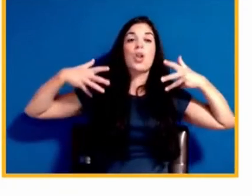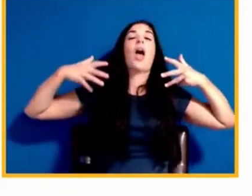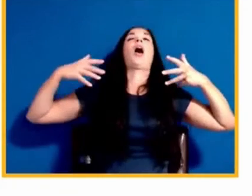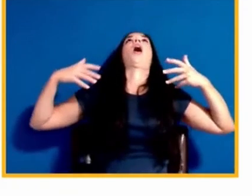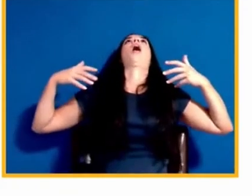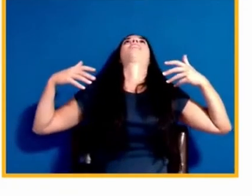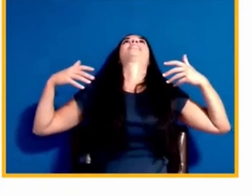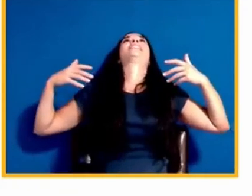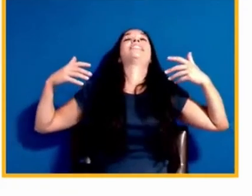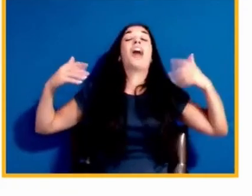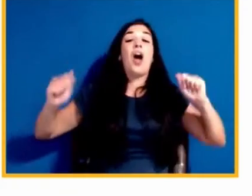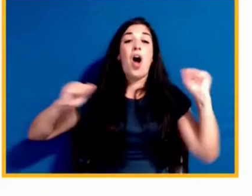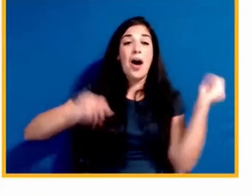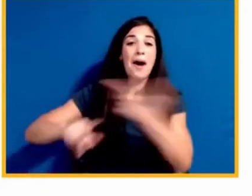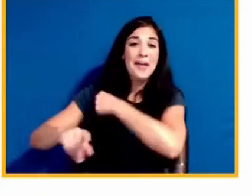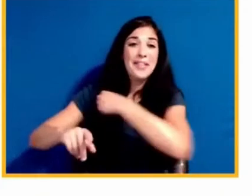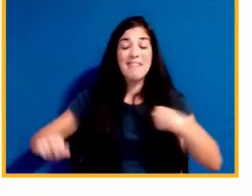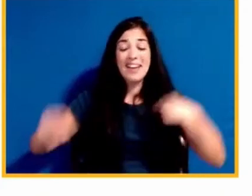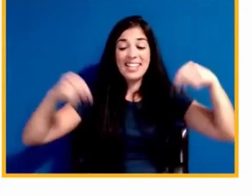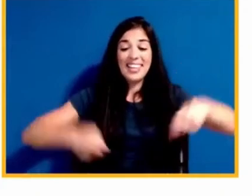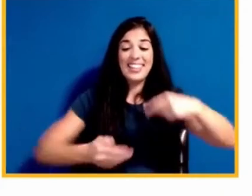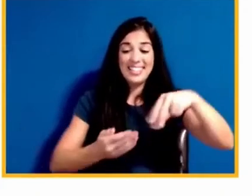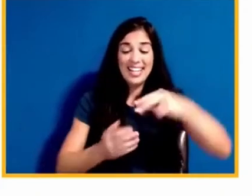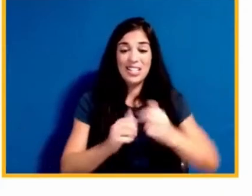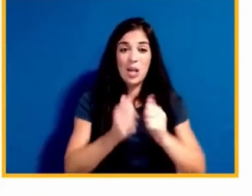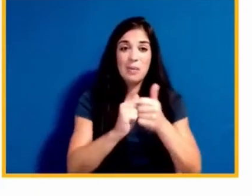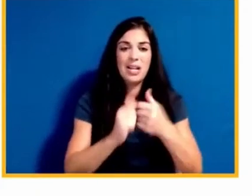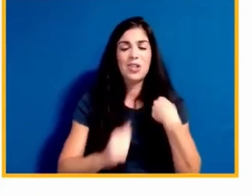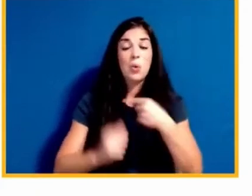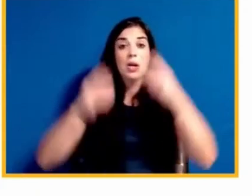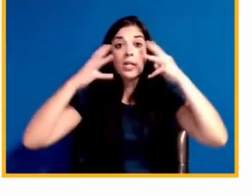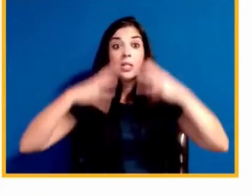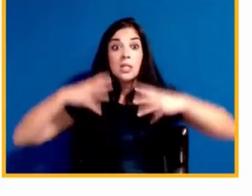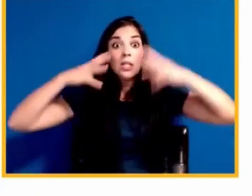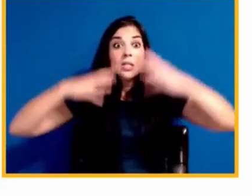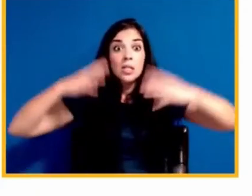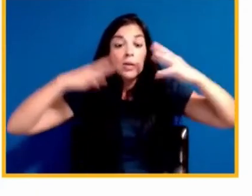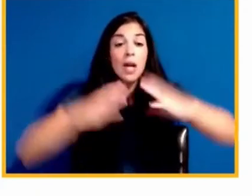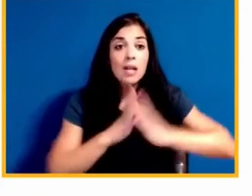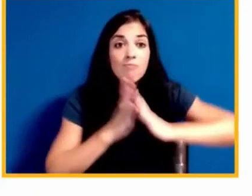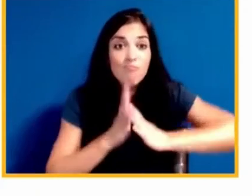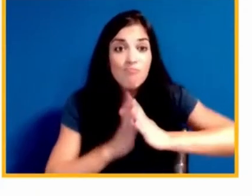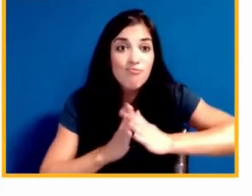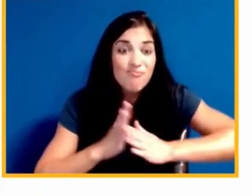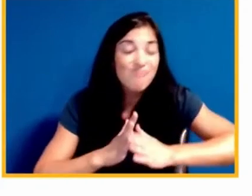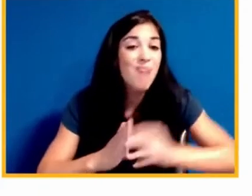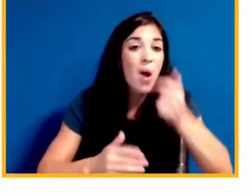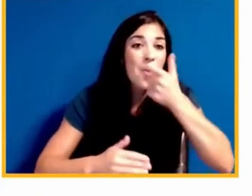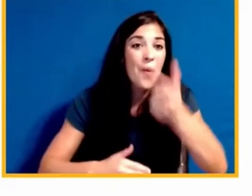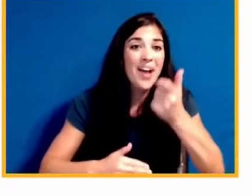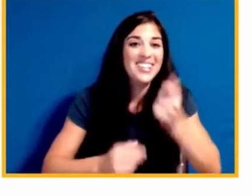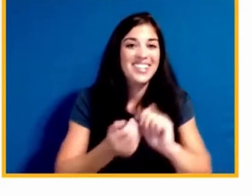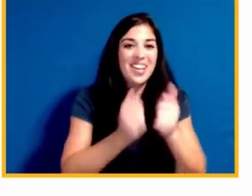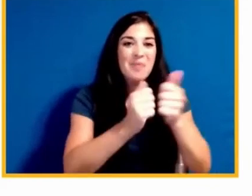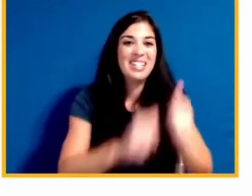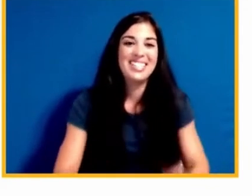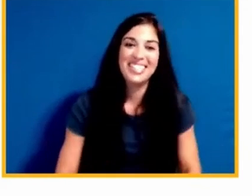at the dance competition, at this dance competition. We were sweating, I mean we were literally sweating, just watching that dance competition and